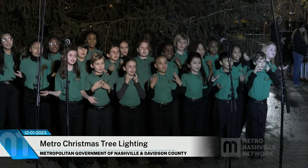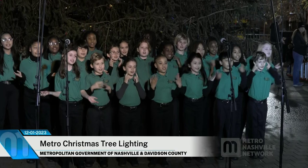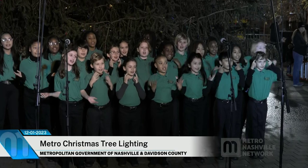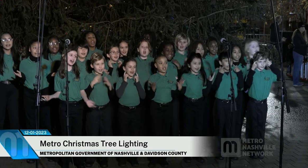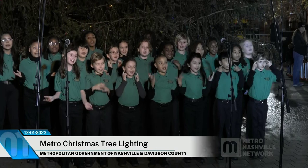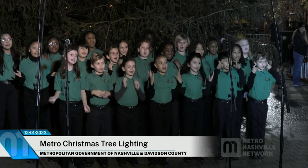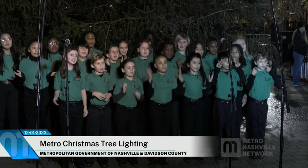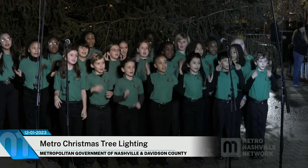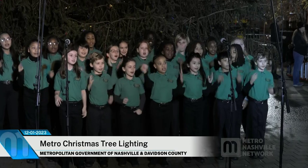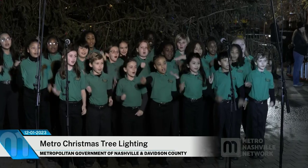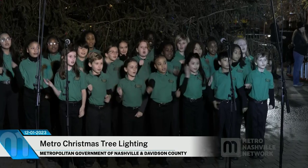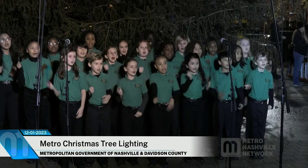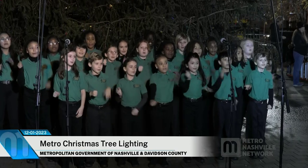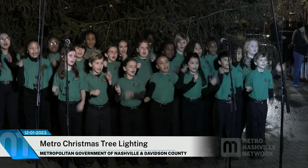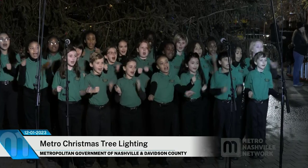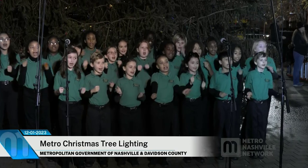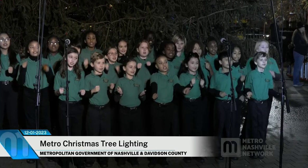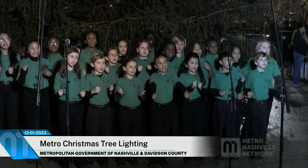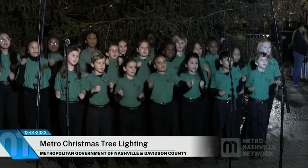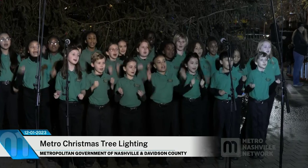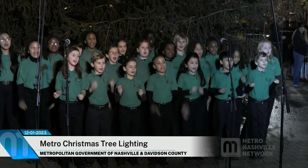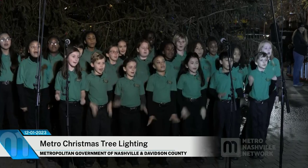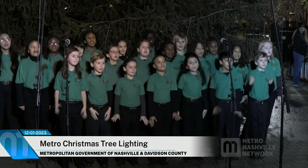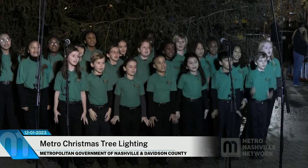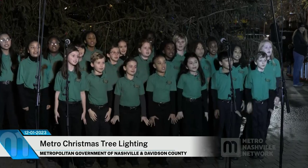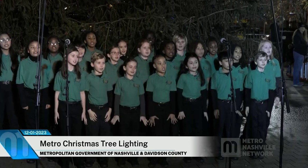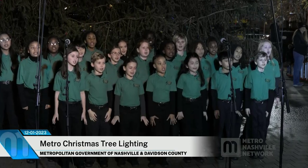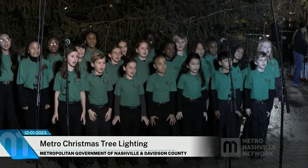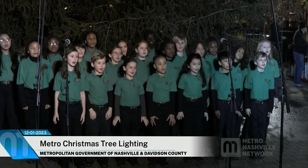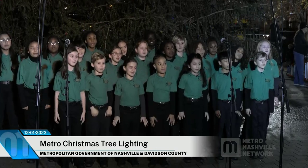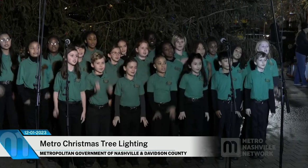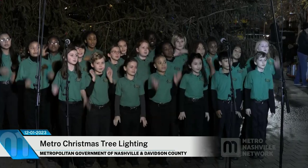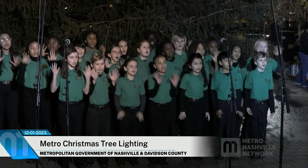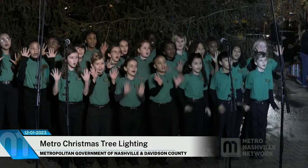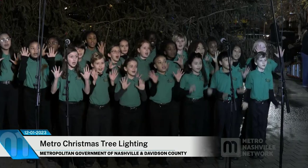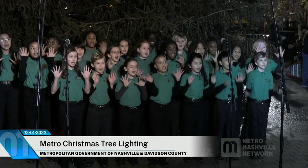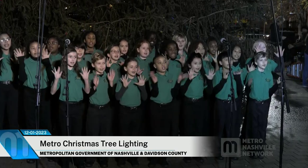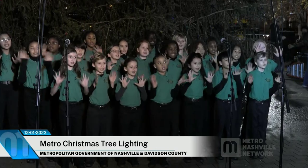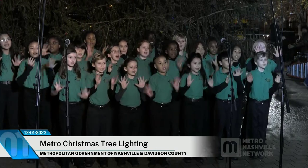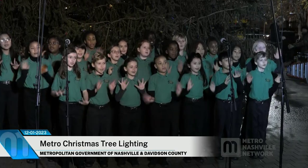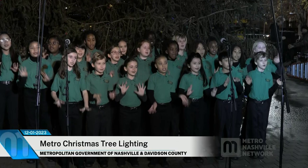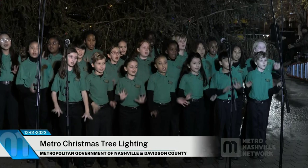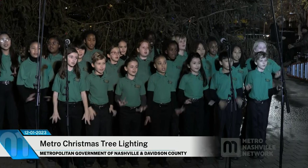A LOT OF RAIN. LOOKS LIKE